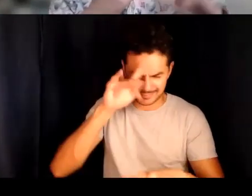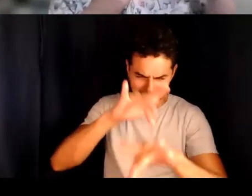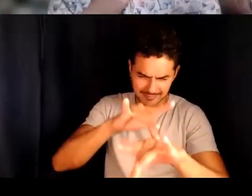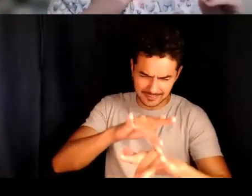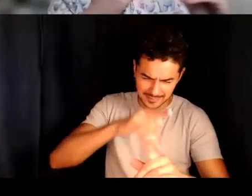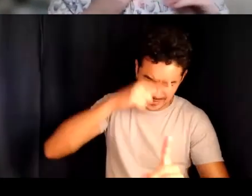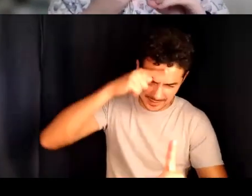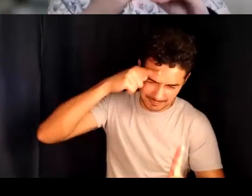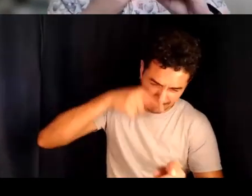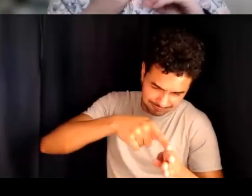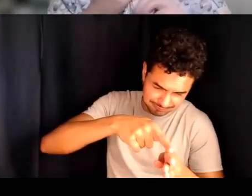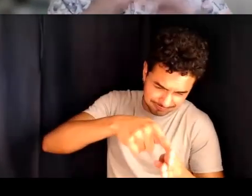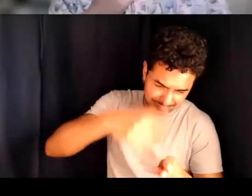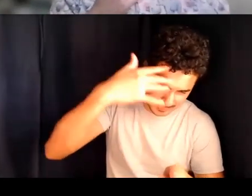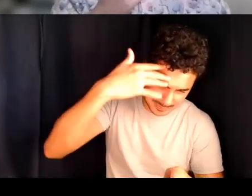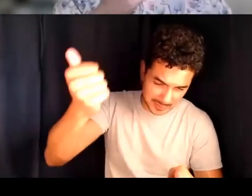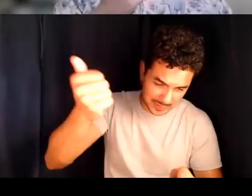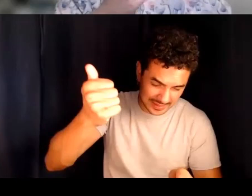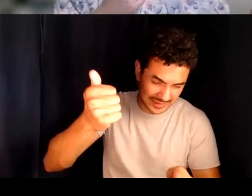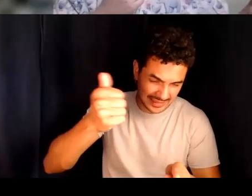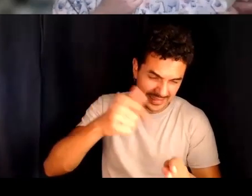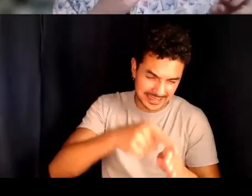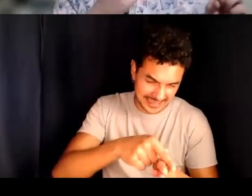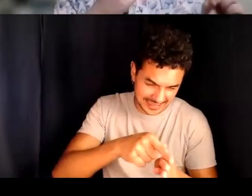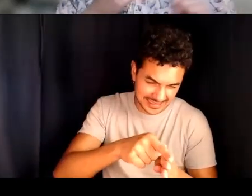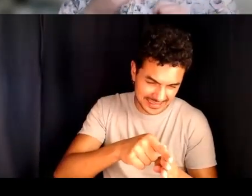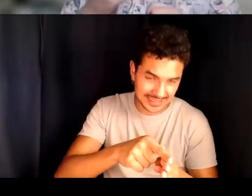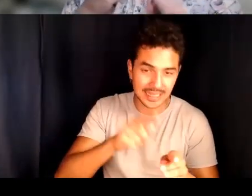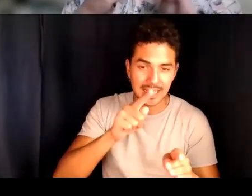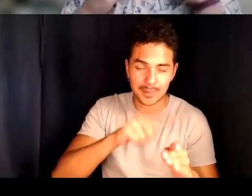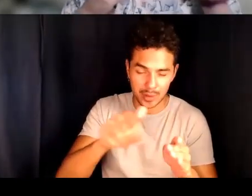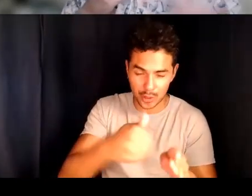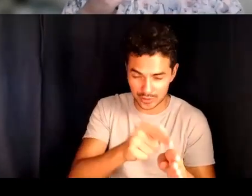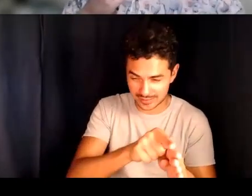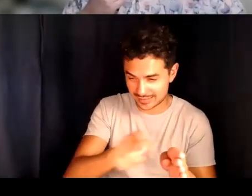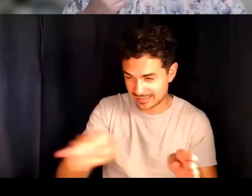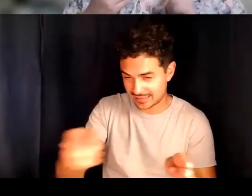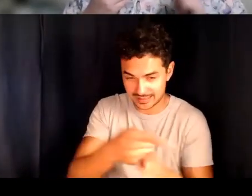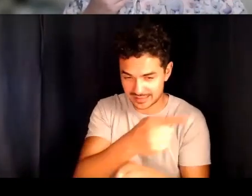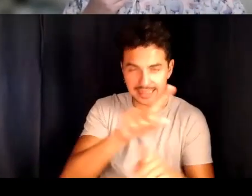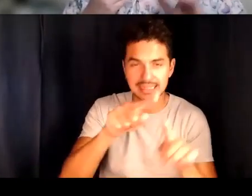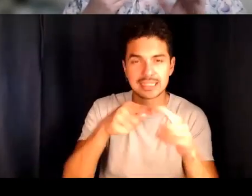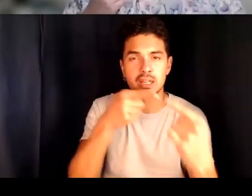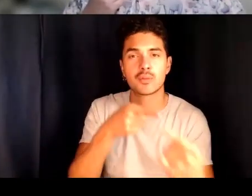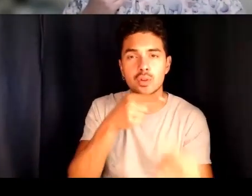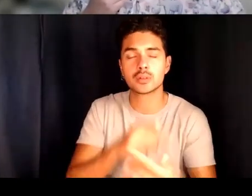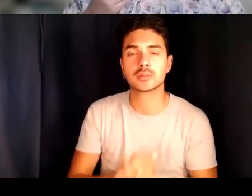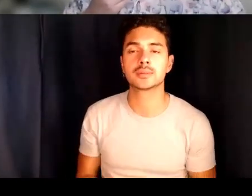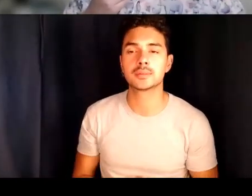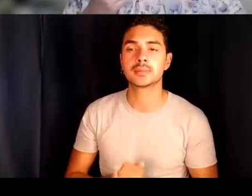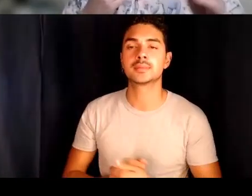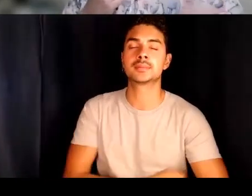and have a hard time focusing on anything else. People may have difficulty with short term memory,